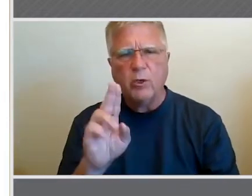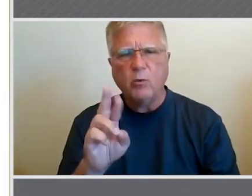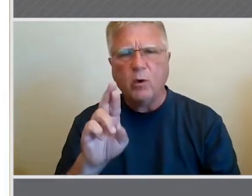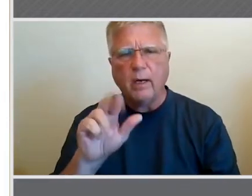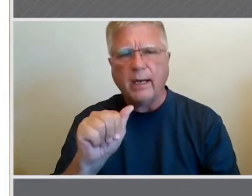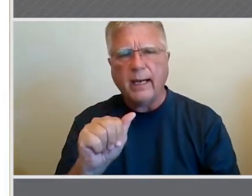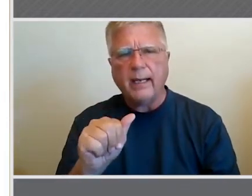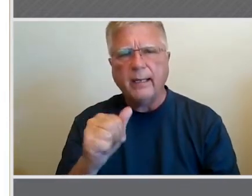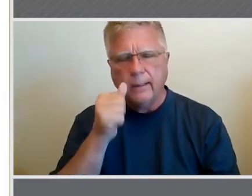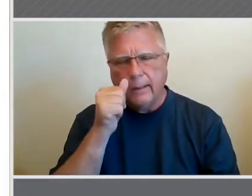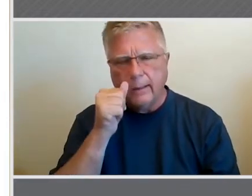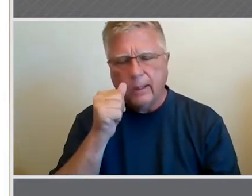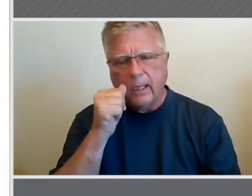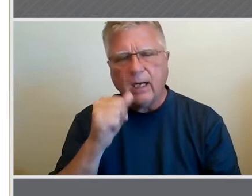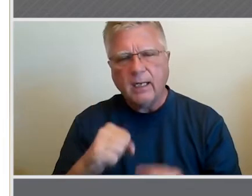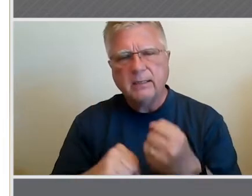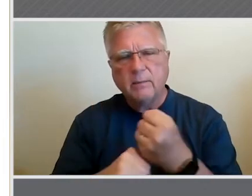business support is really in our small business lending.